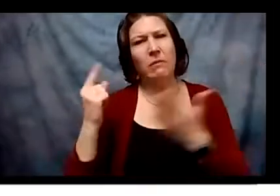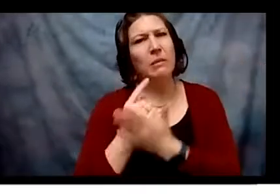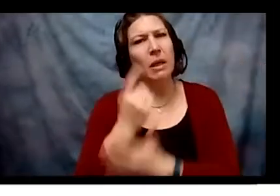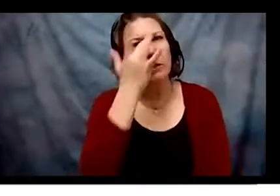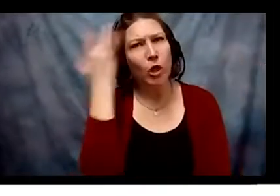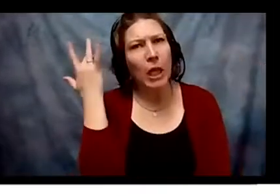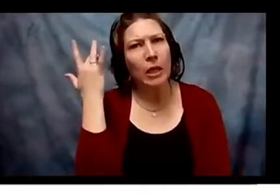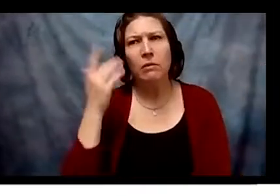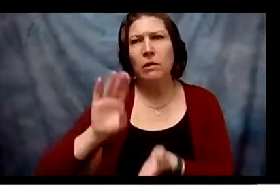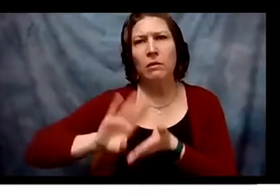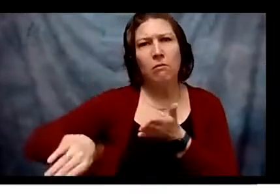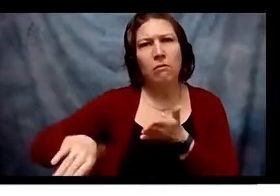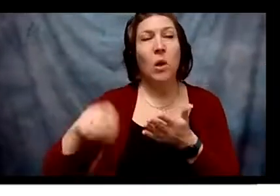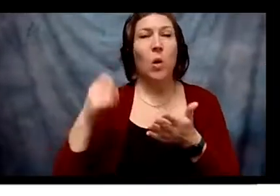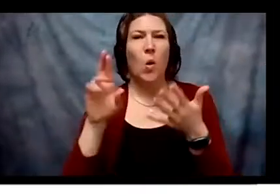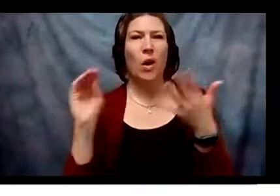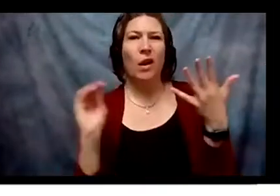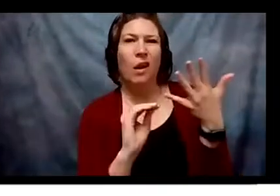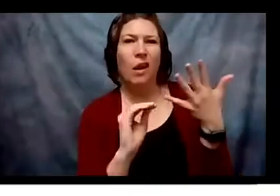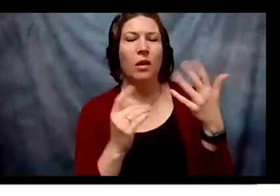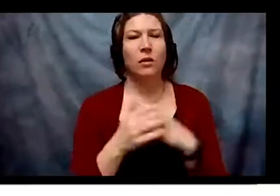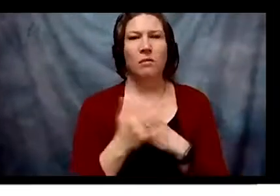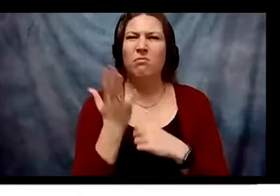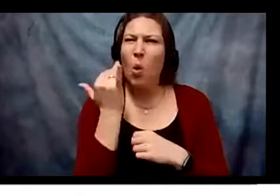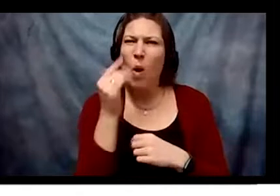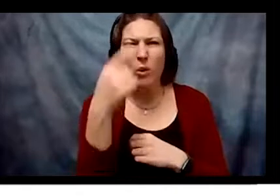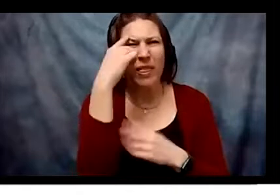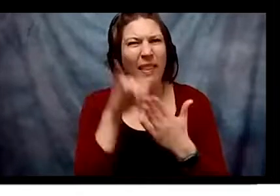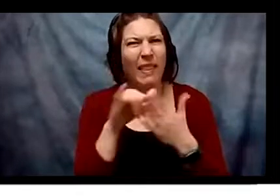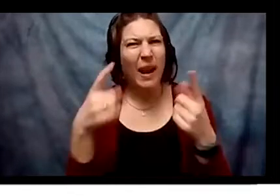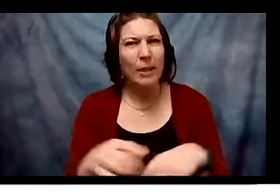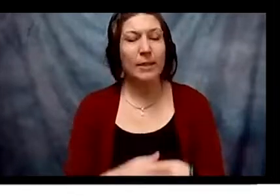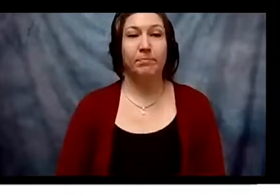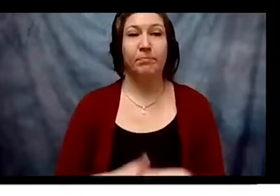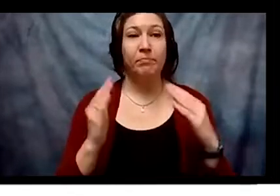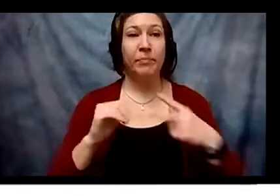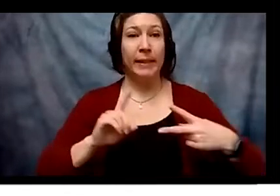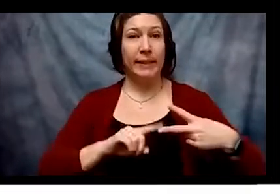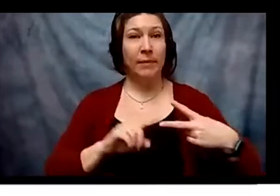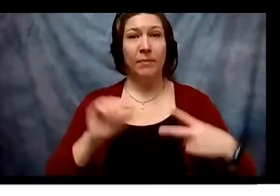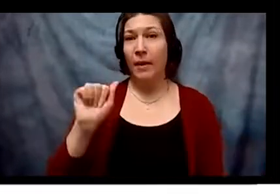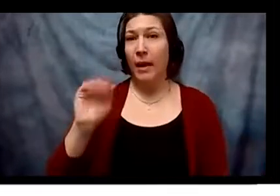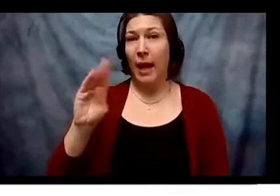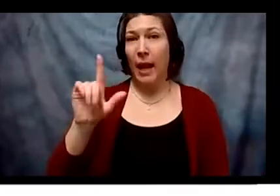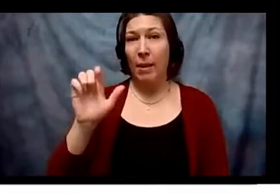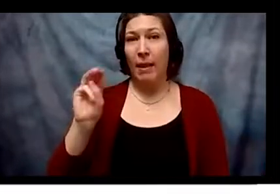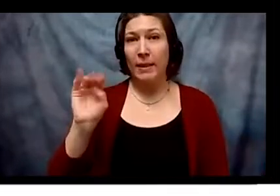Secondly, is the word ableism new to you? Whether yes or no, explain